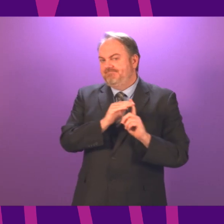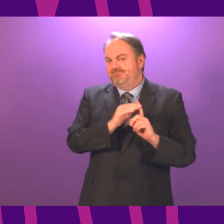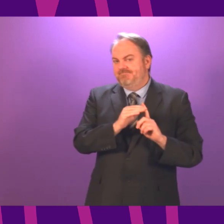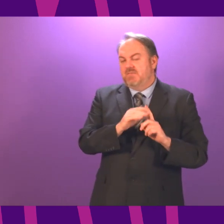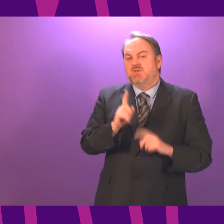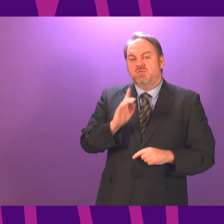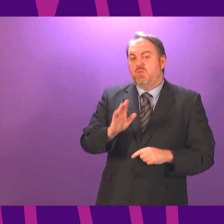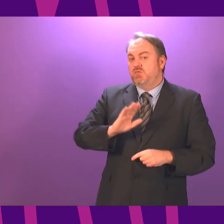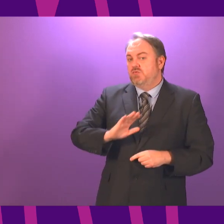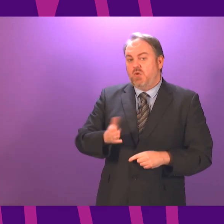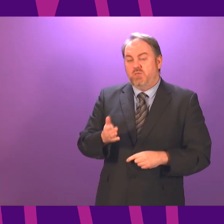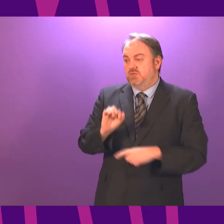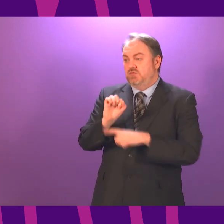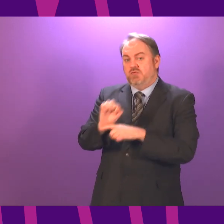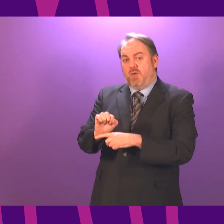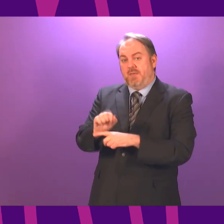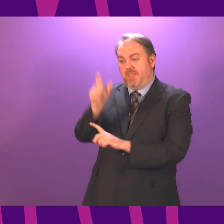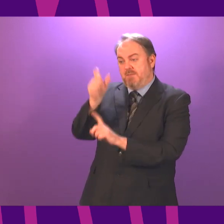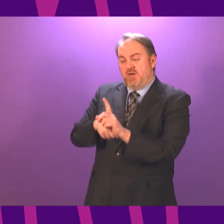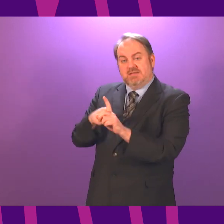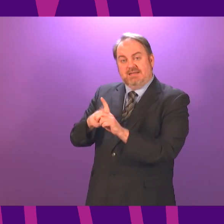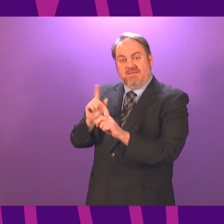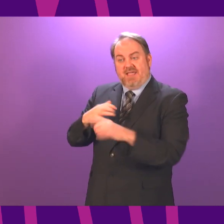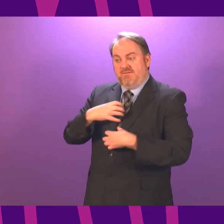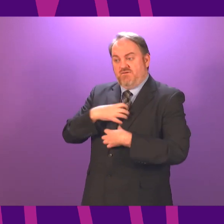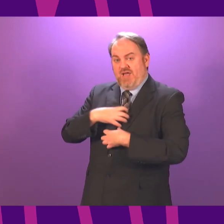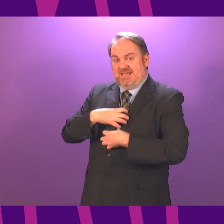do not prevent a person from leaving their home if they are escaping domestic abuse.